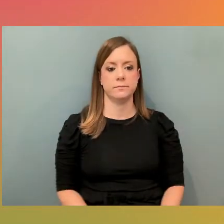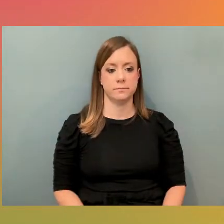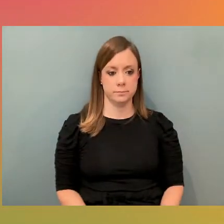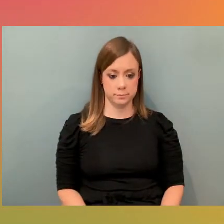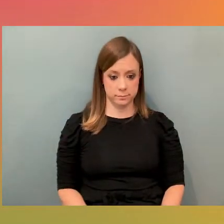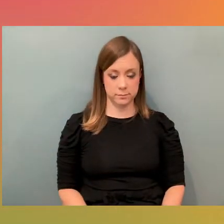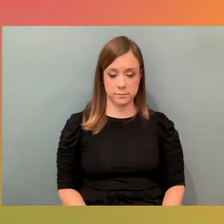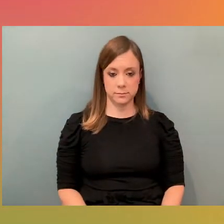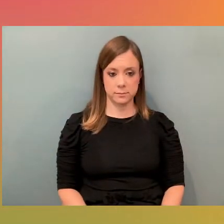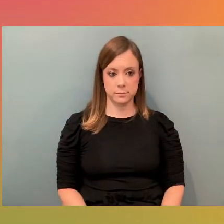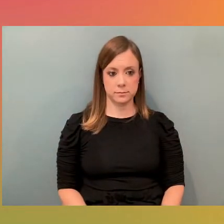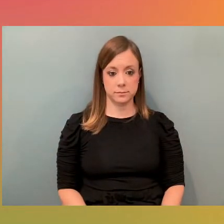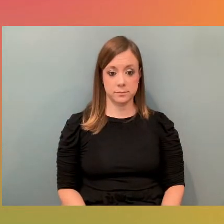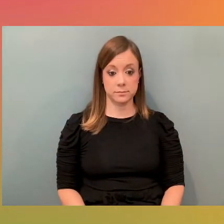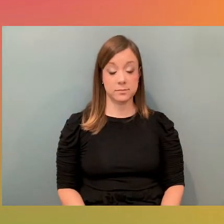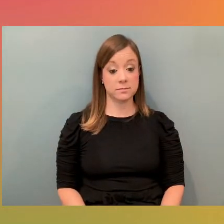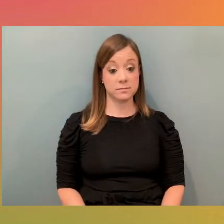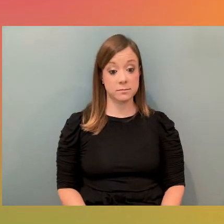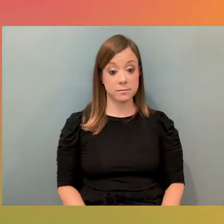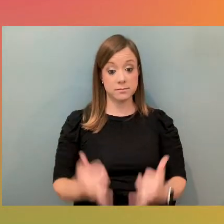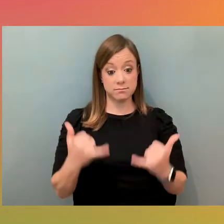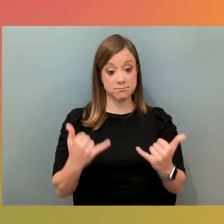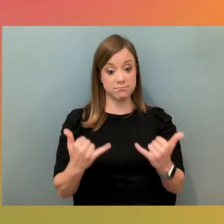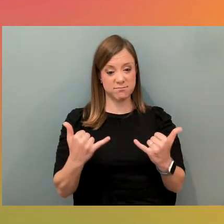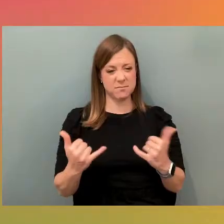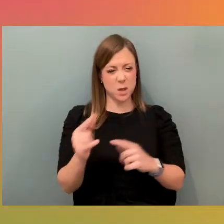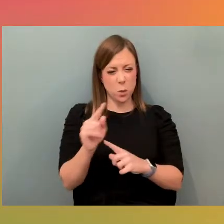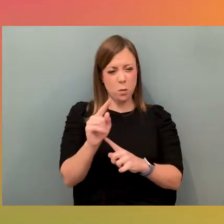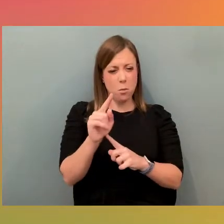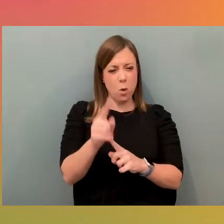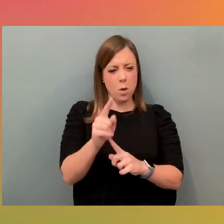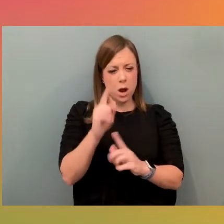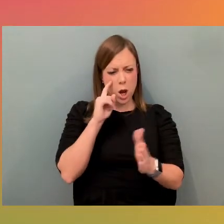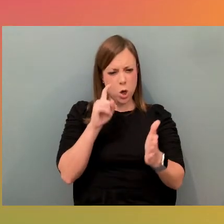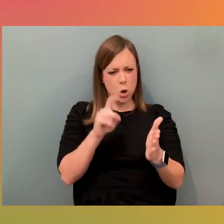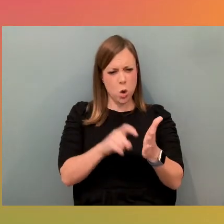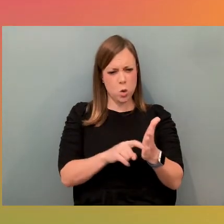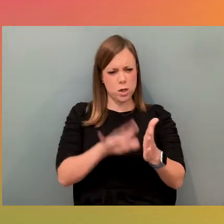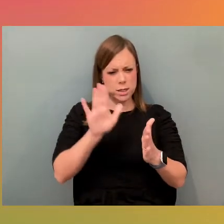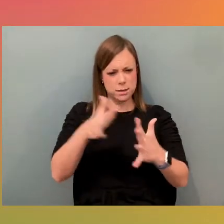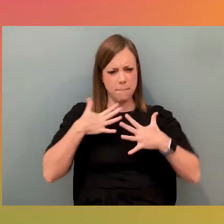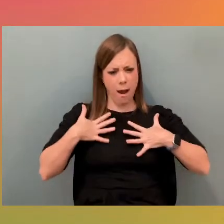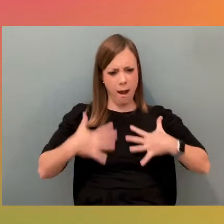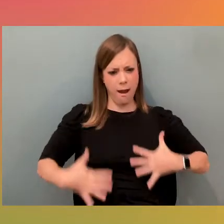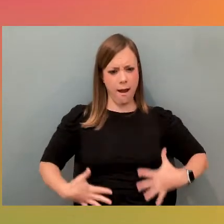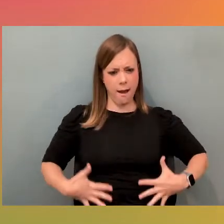YOUR LEGS. AND EXHALE.